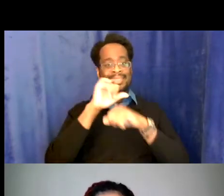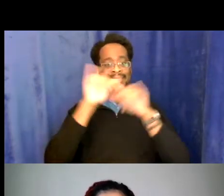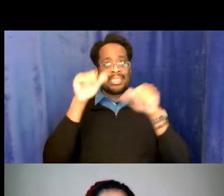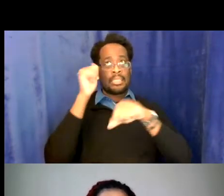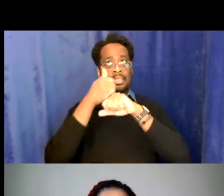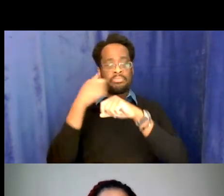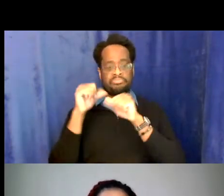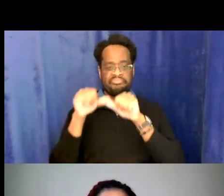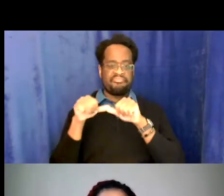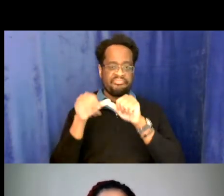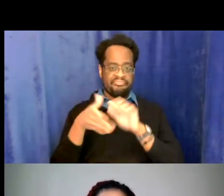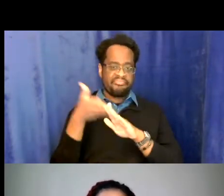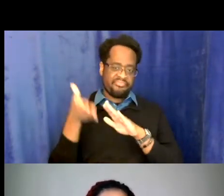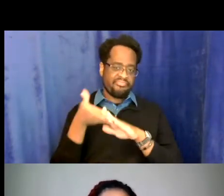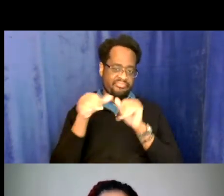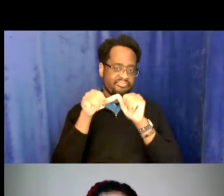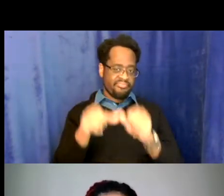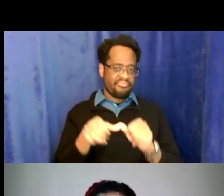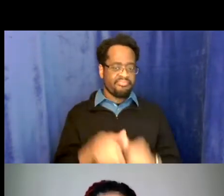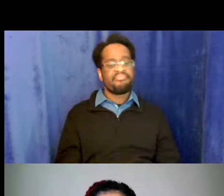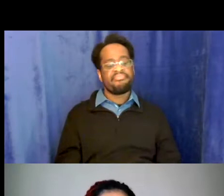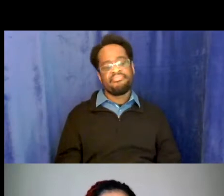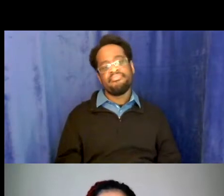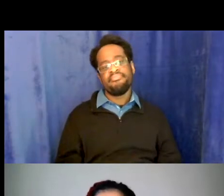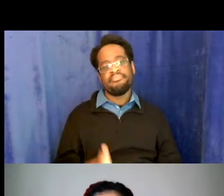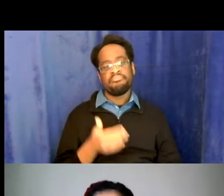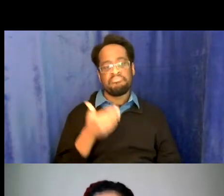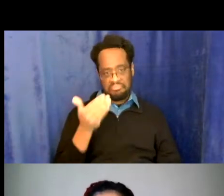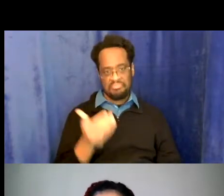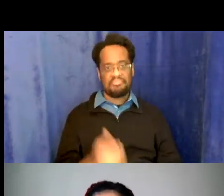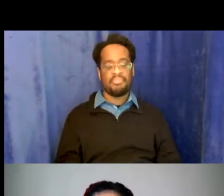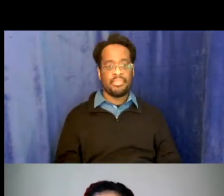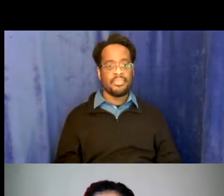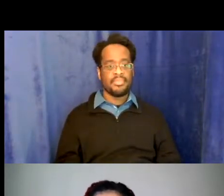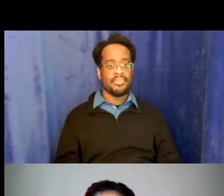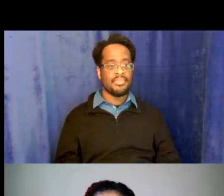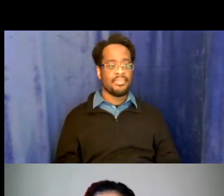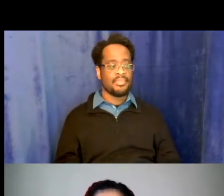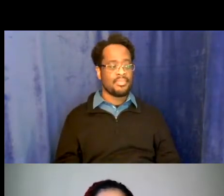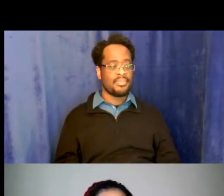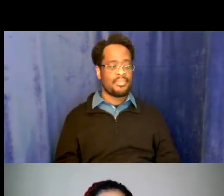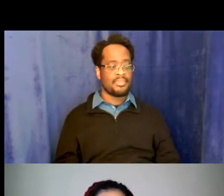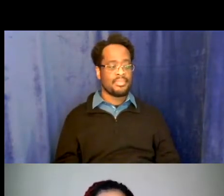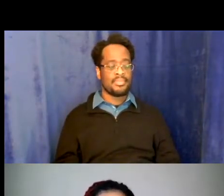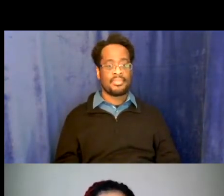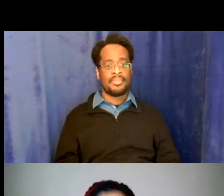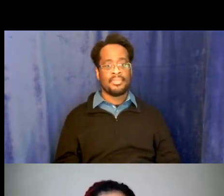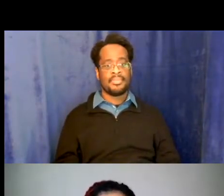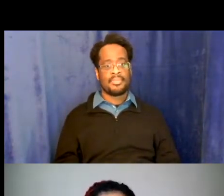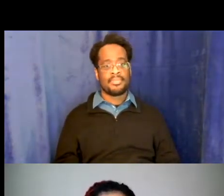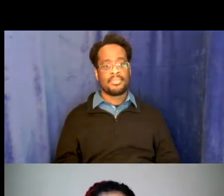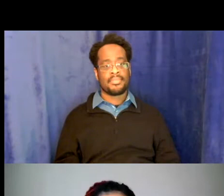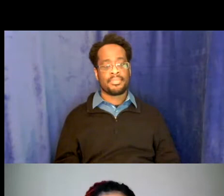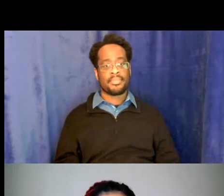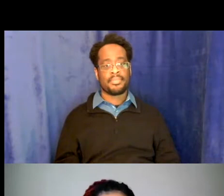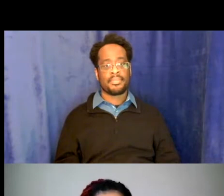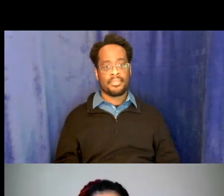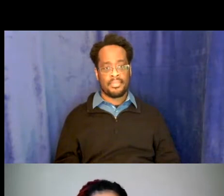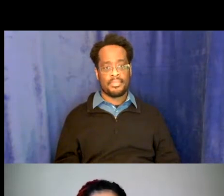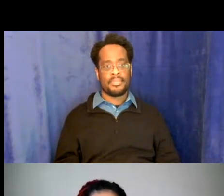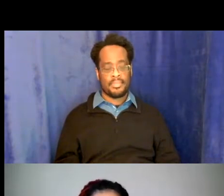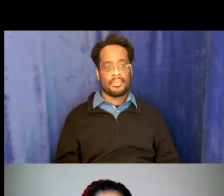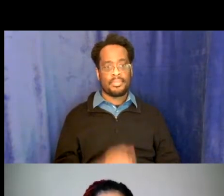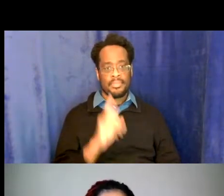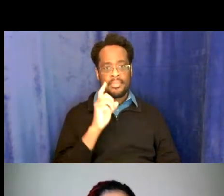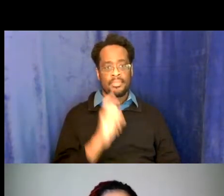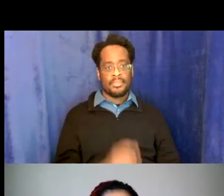The ideology has been set, and the system continues to run based on that ideology. Moving forward.